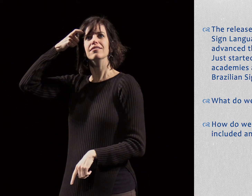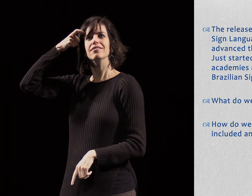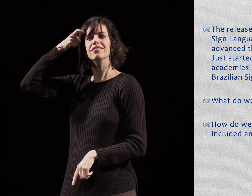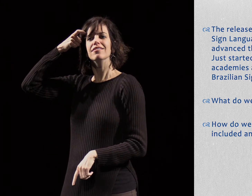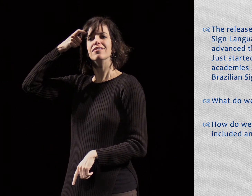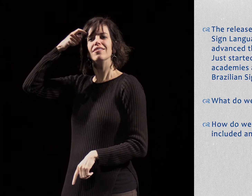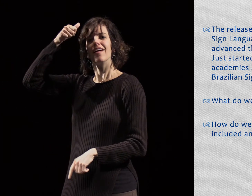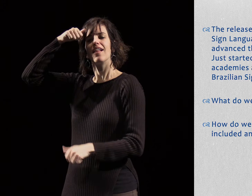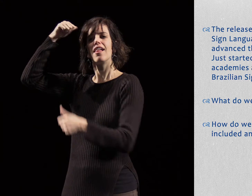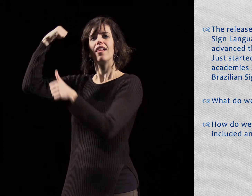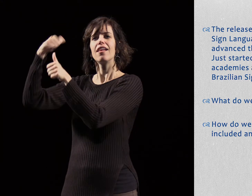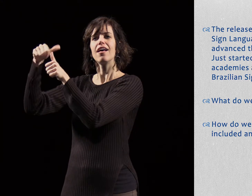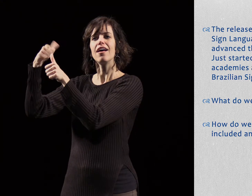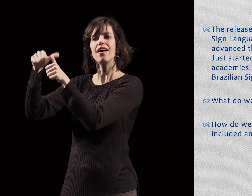But this is a community effort.